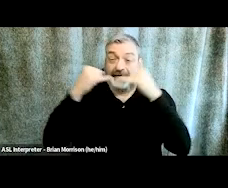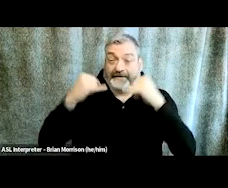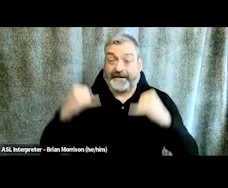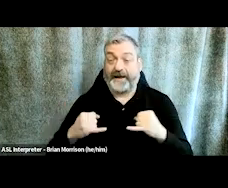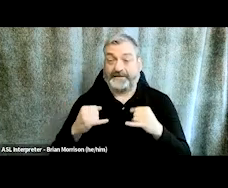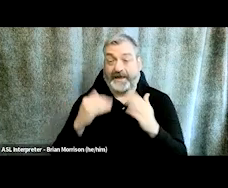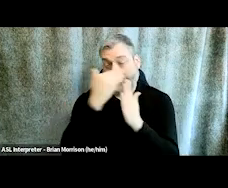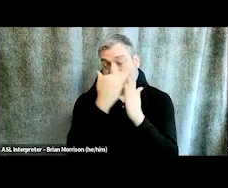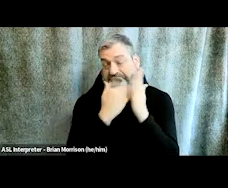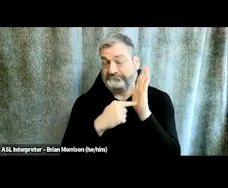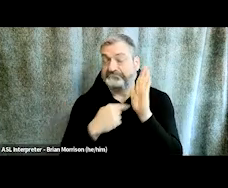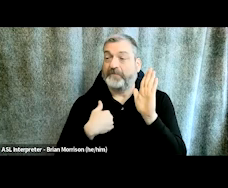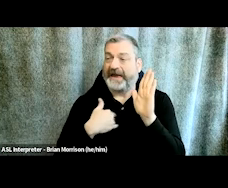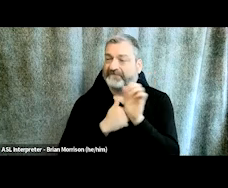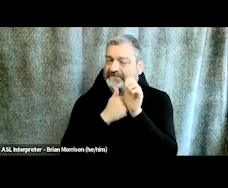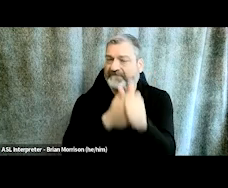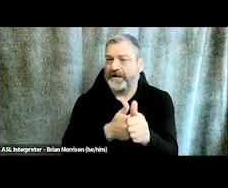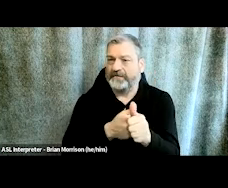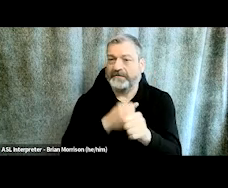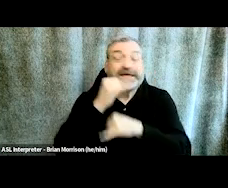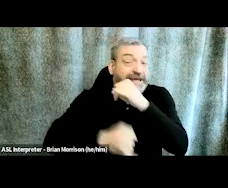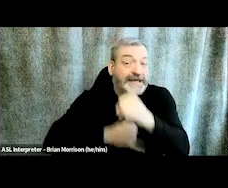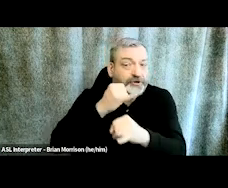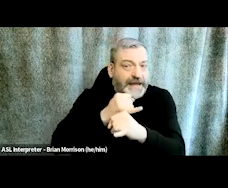And these are international, they're not US based,